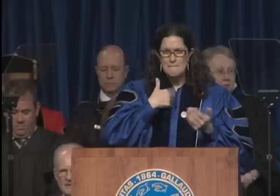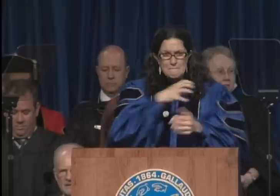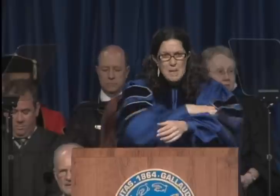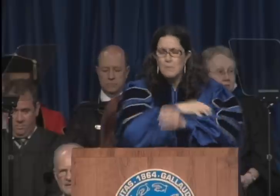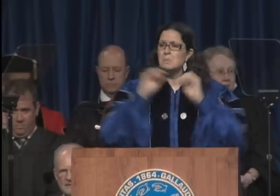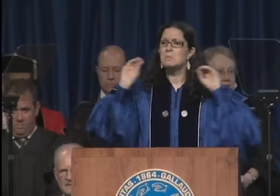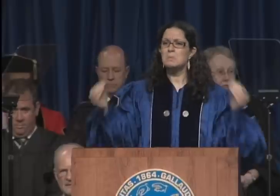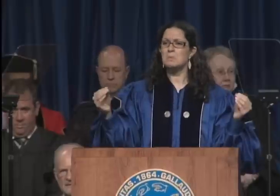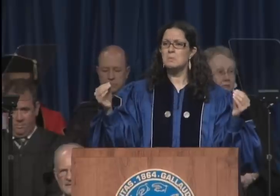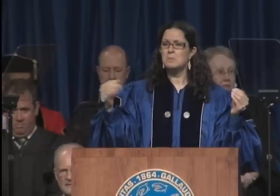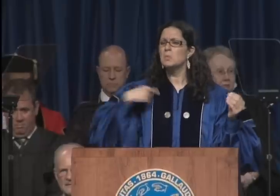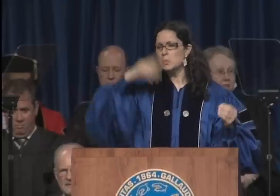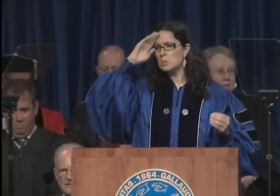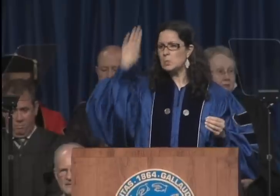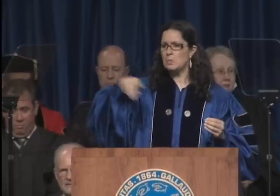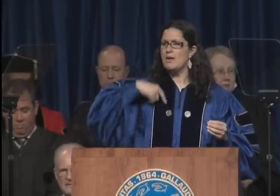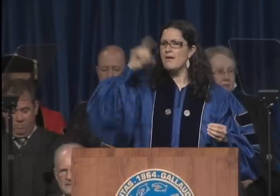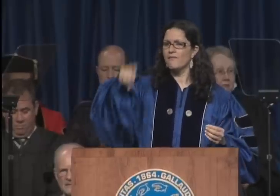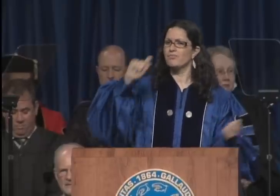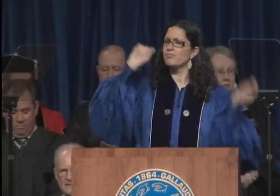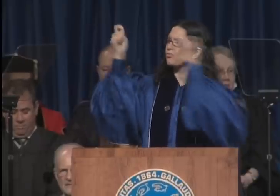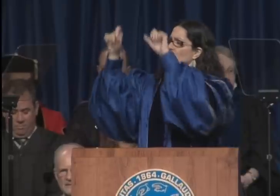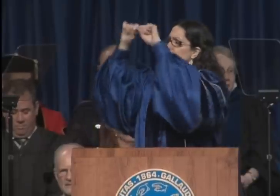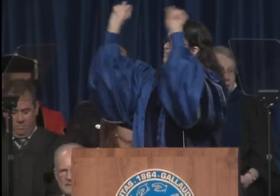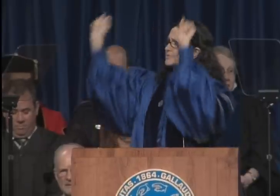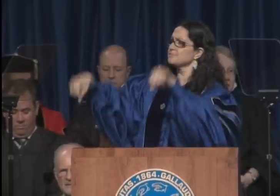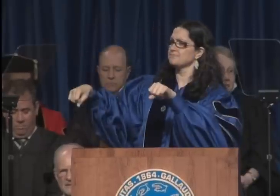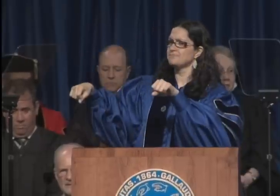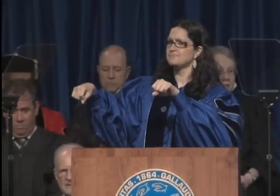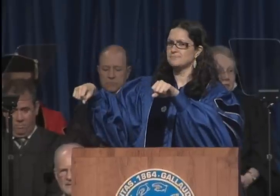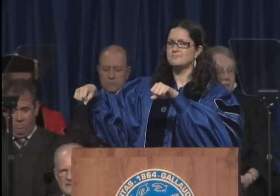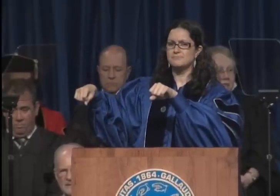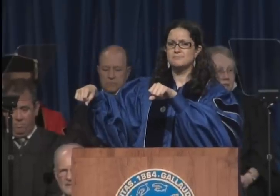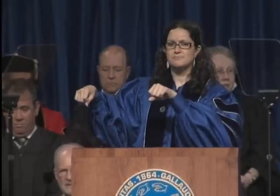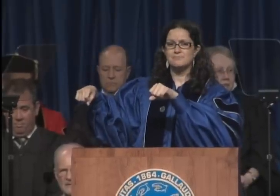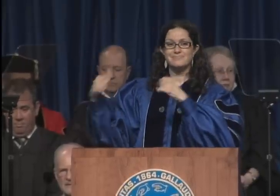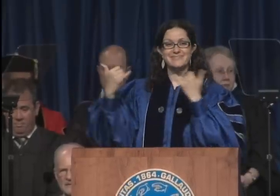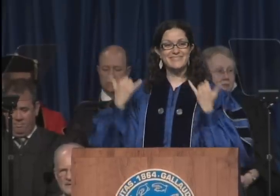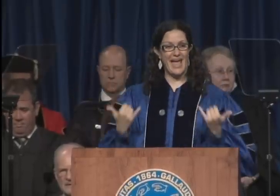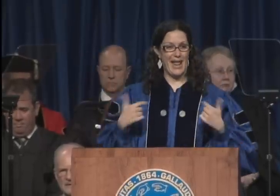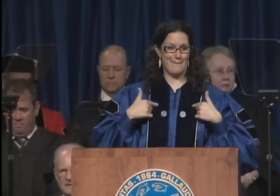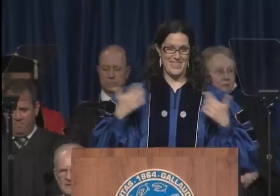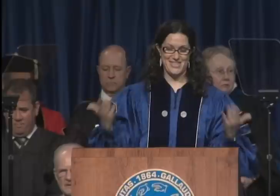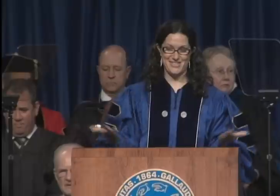that I had to work for systemic change.